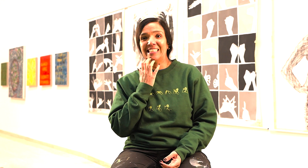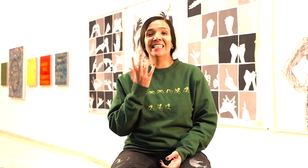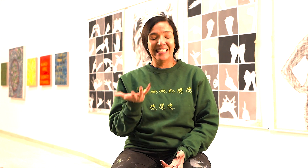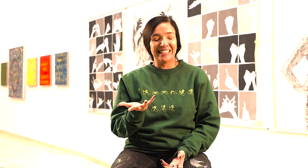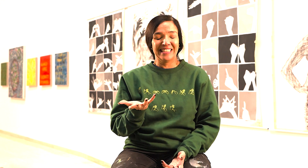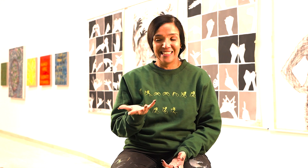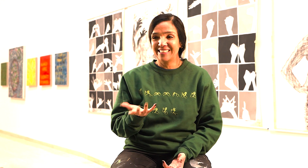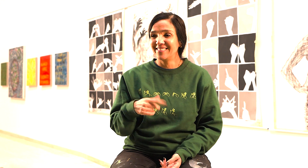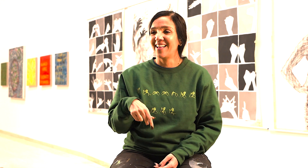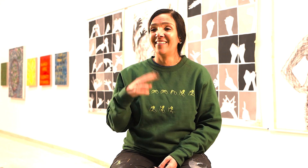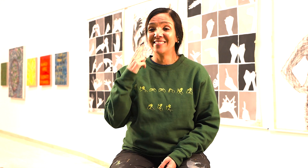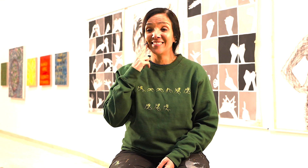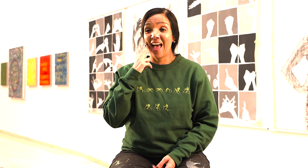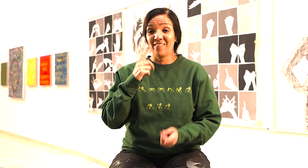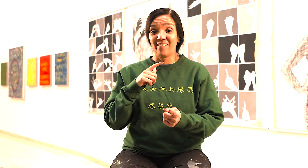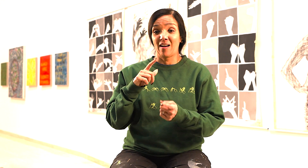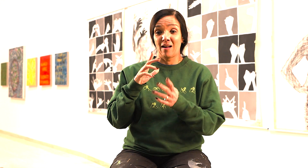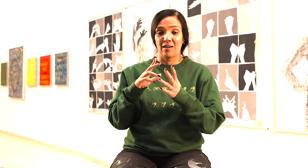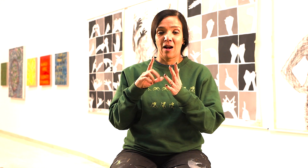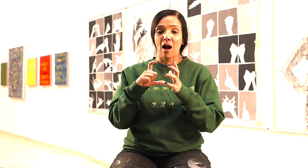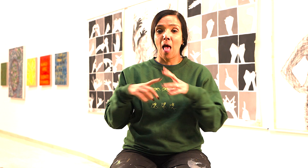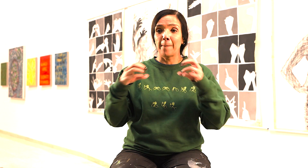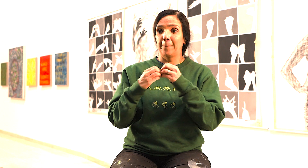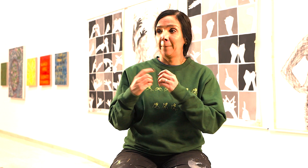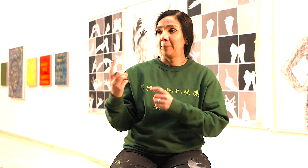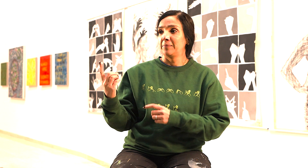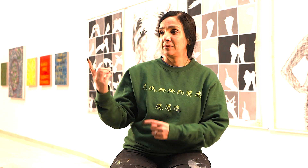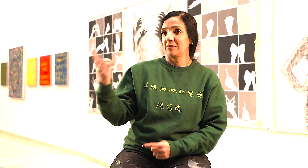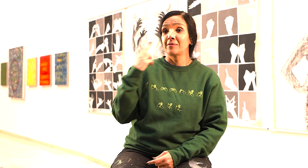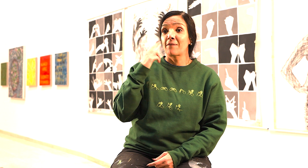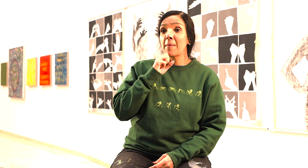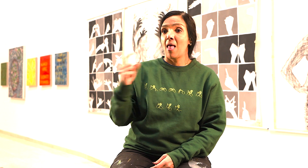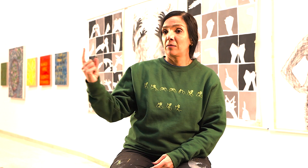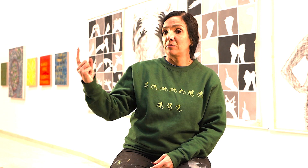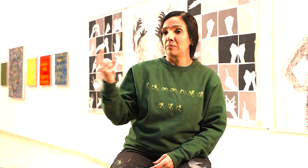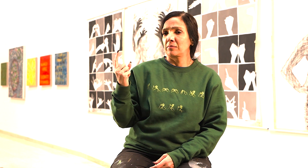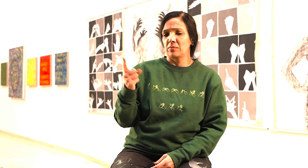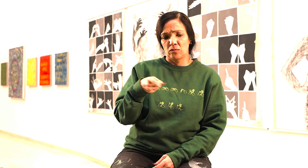Ah, yes, and so, at the Deaf club, a Deaf man approached me and said,